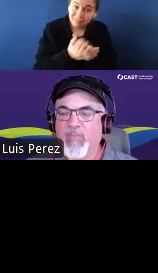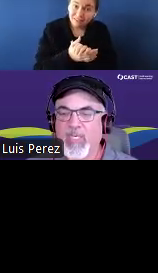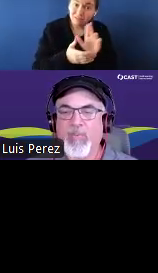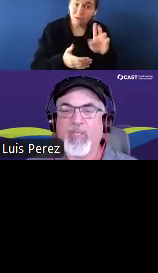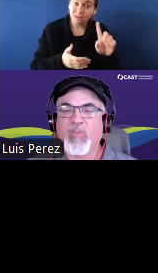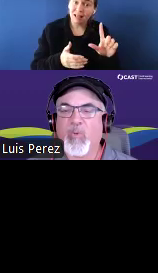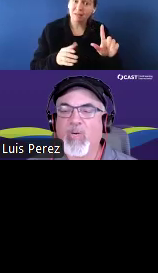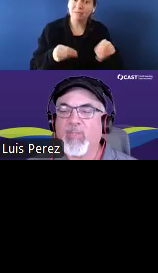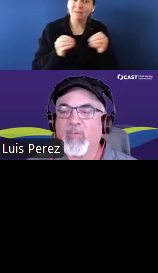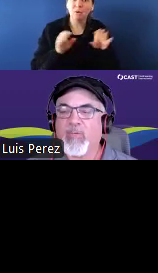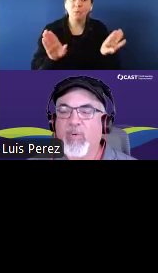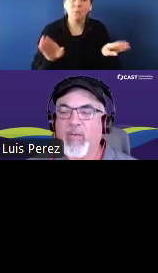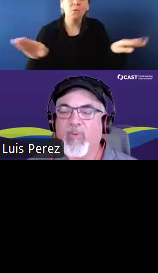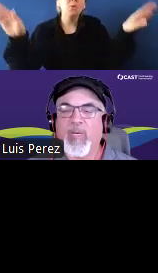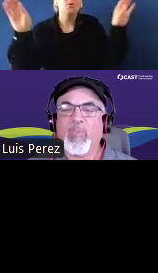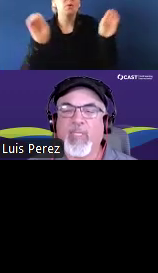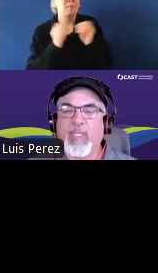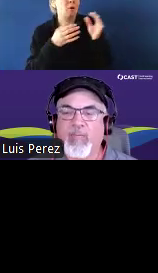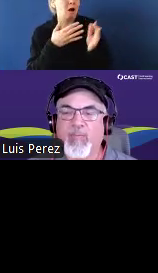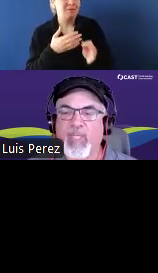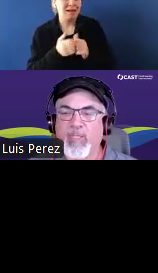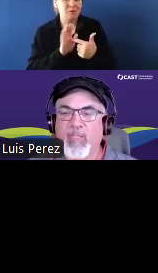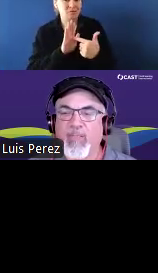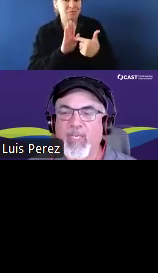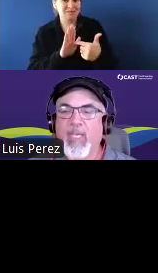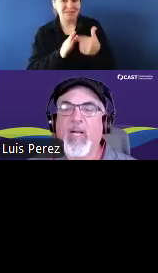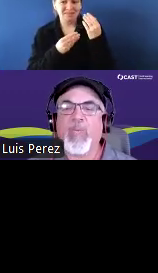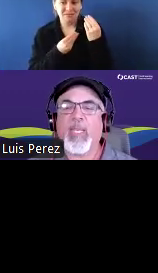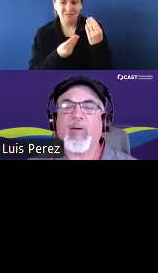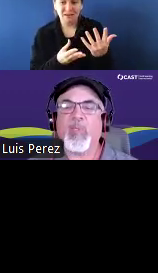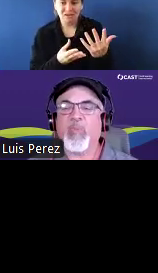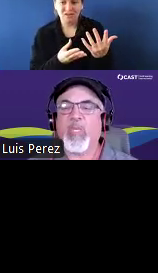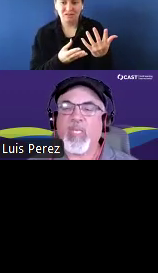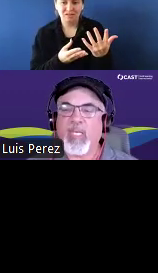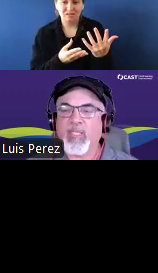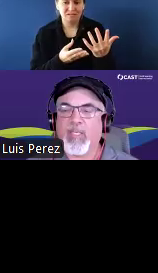by giving us more options for how we represent information and how we allow people to engage in